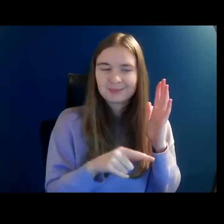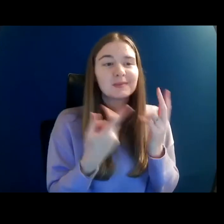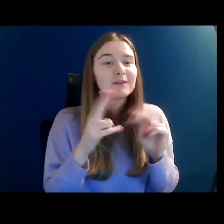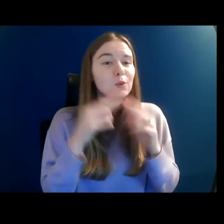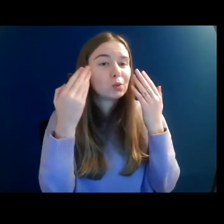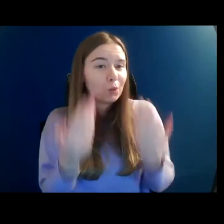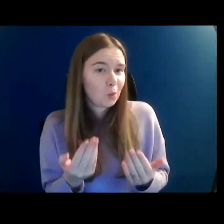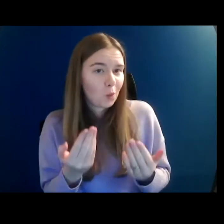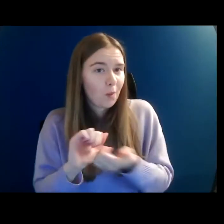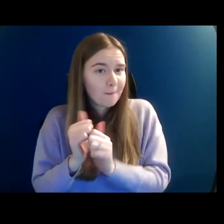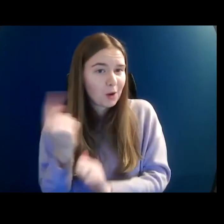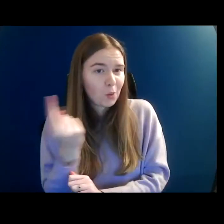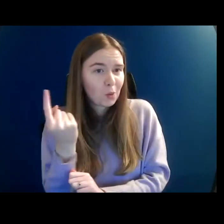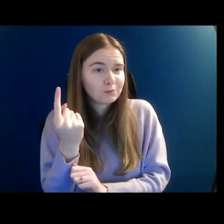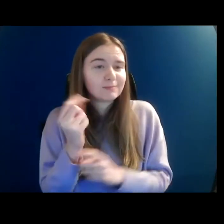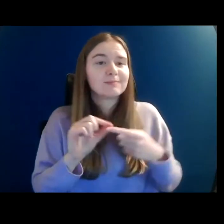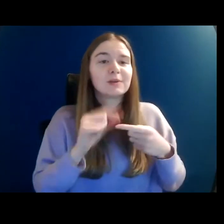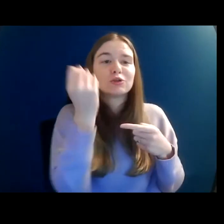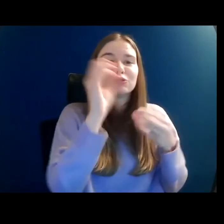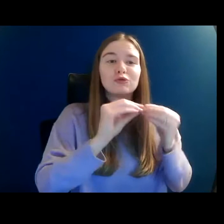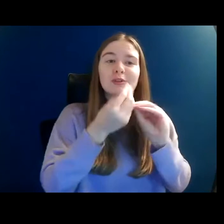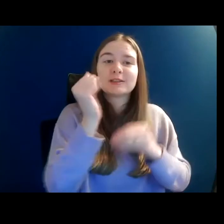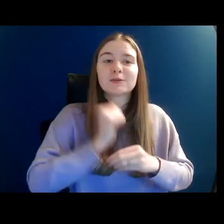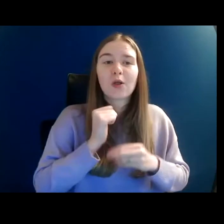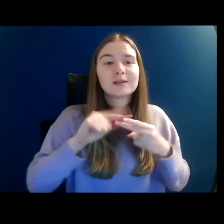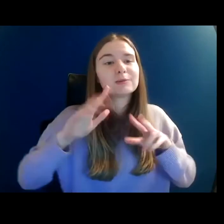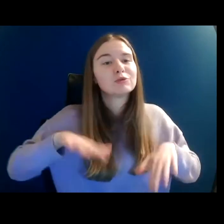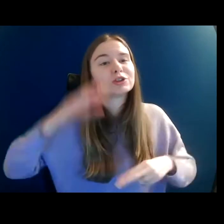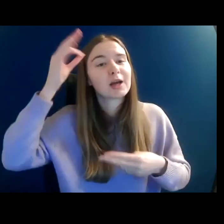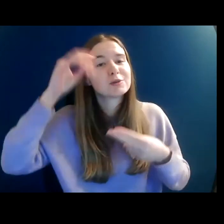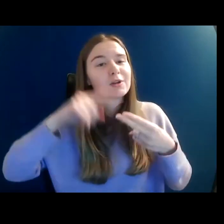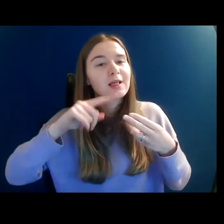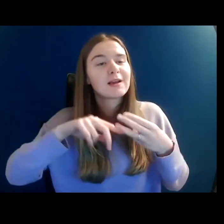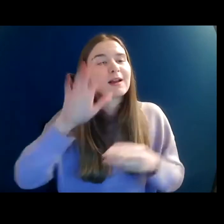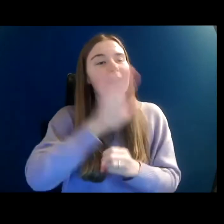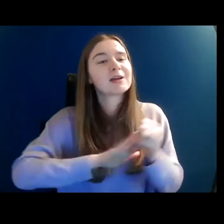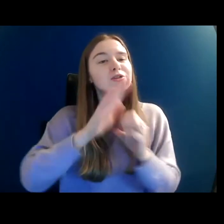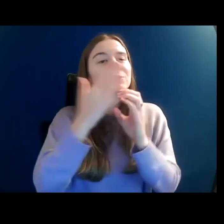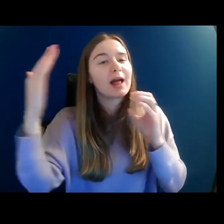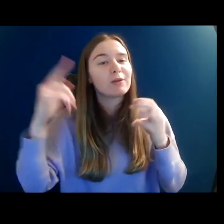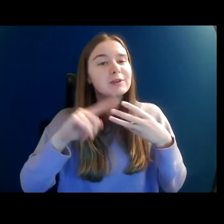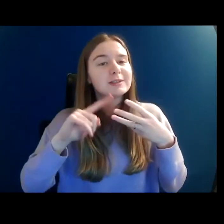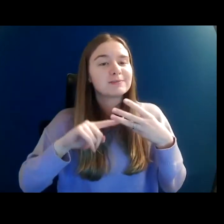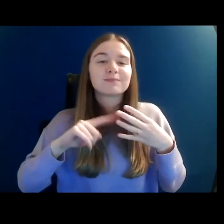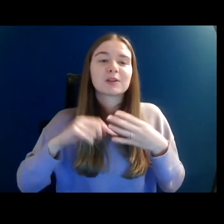the partners are Creative Scotland, and the British Council, National Galleries of Scotland, Scottish Government, Architecture and Design Scotland,